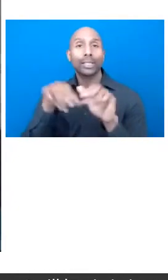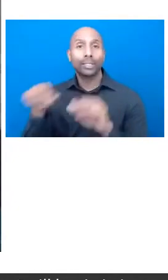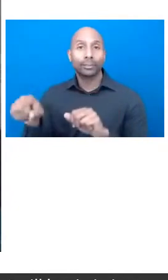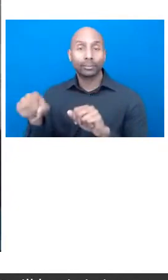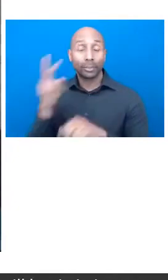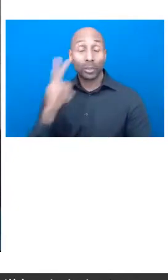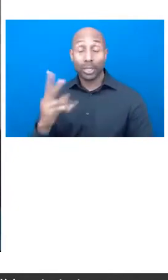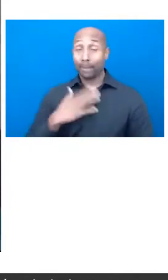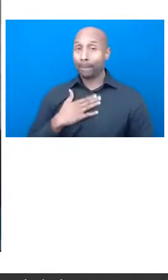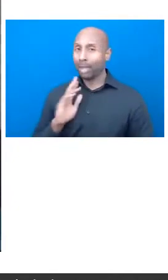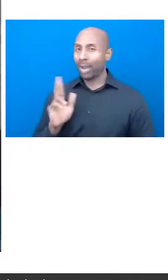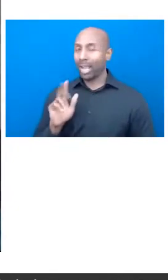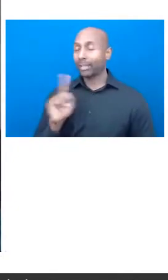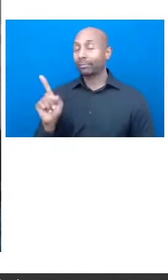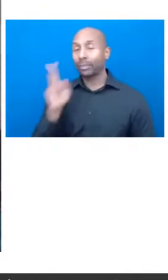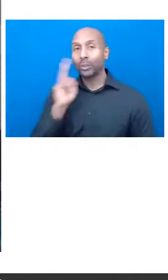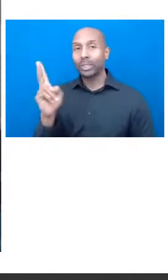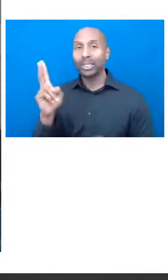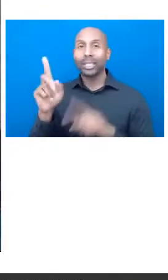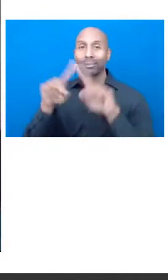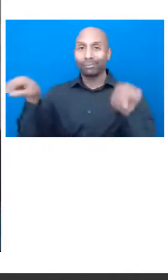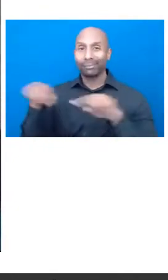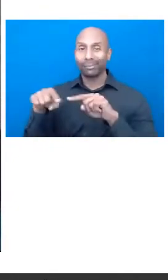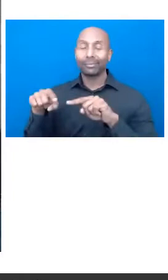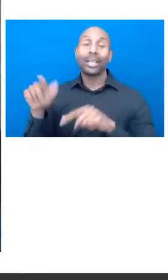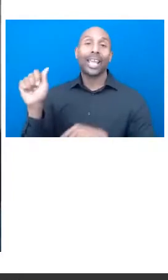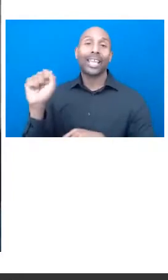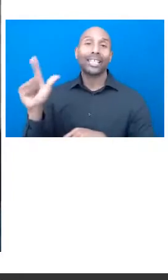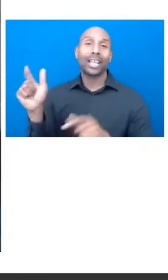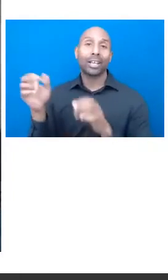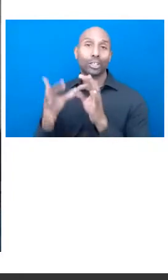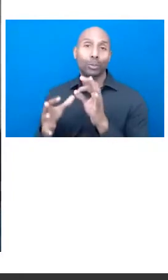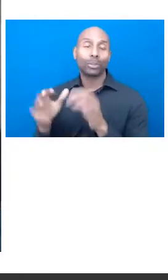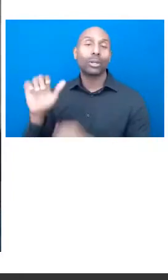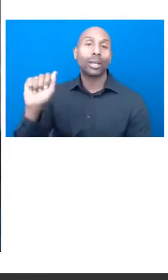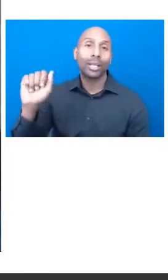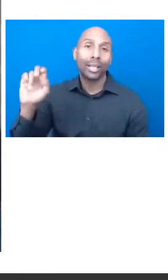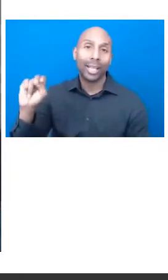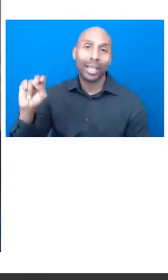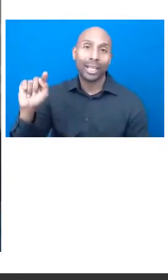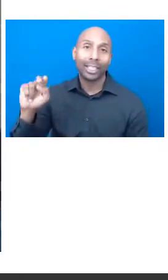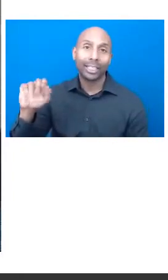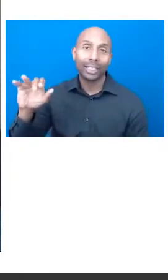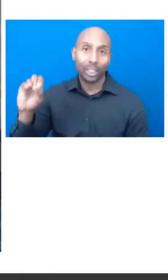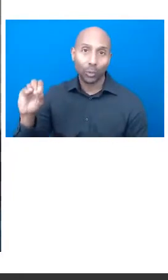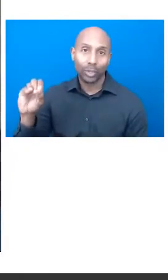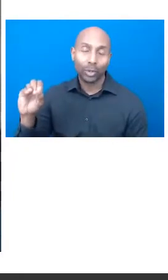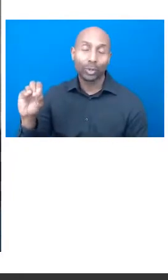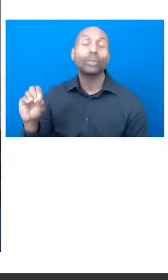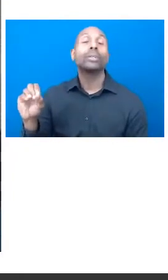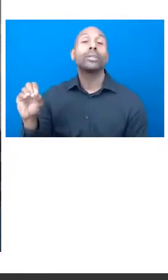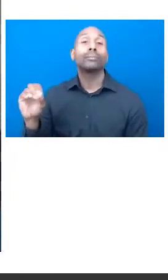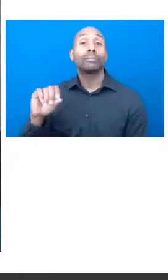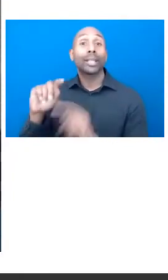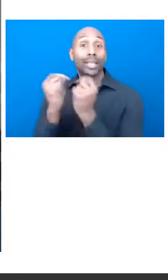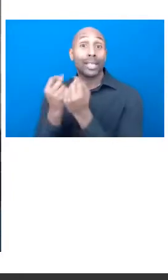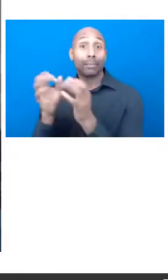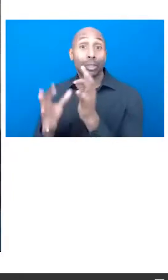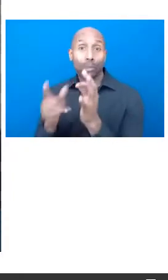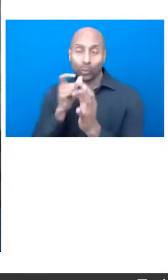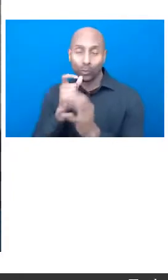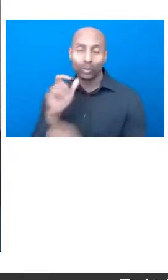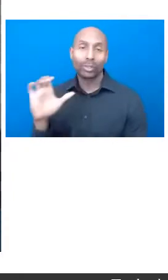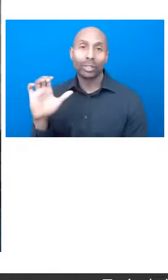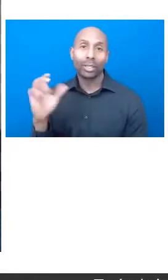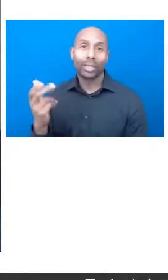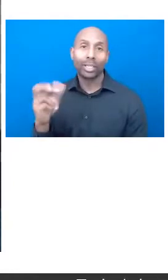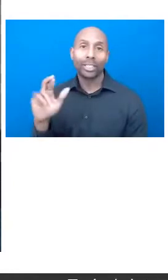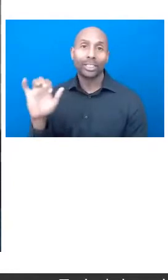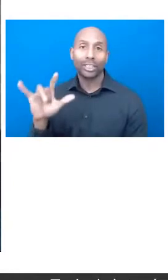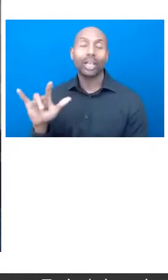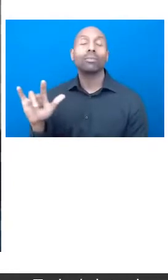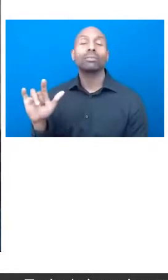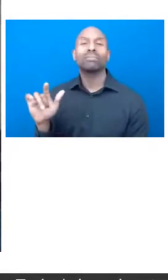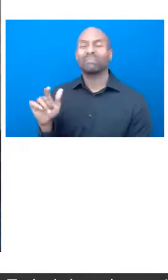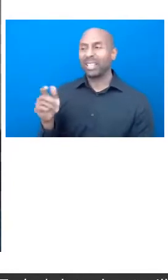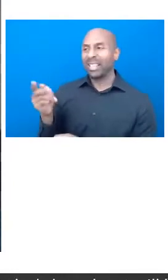We have Anthony and Cheryl offering ASL interpretation.